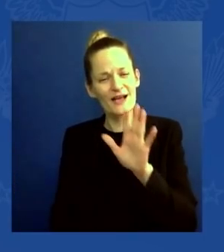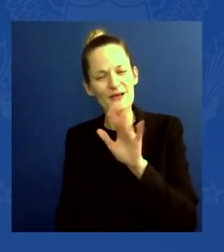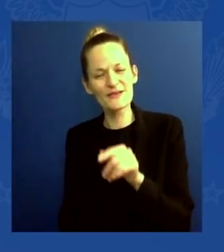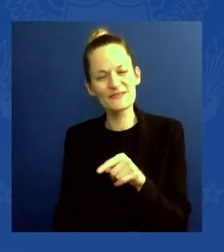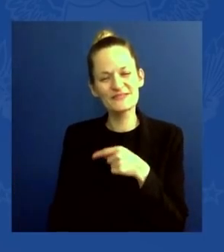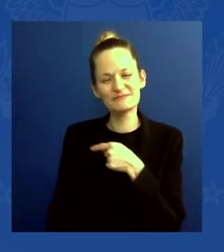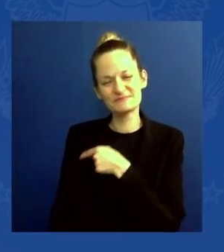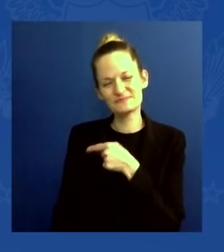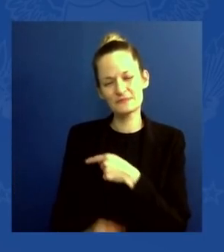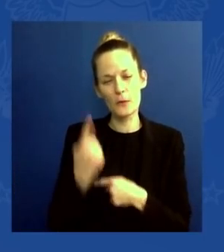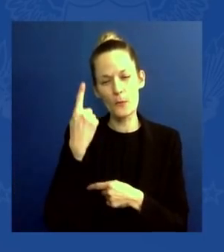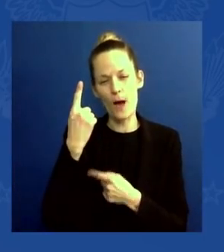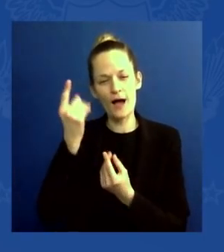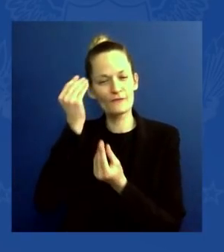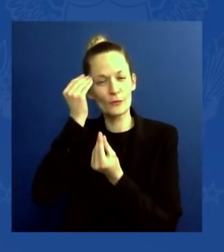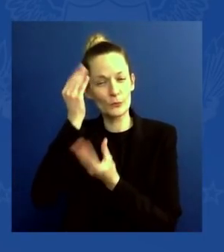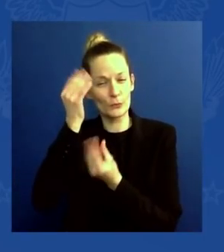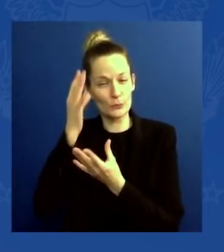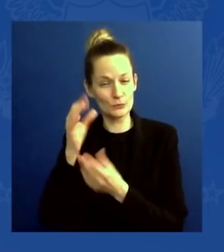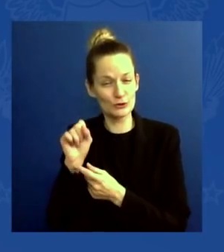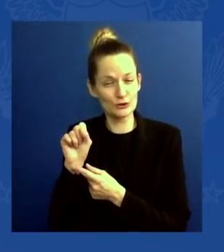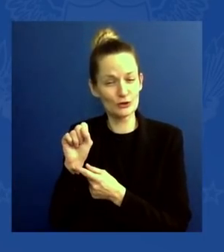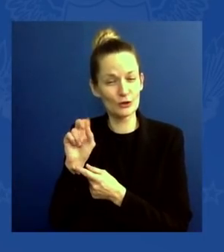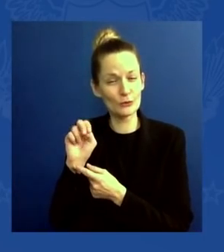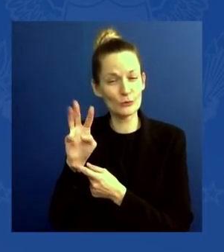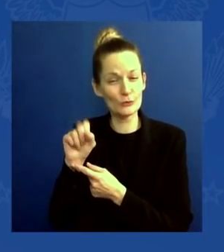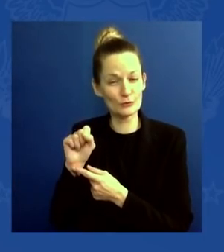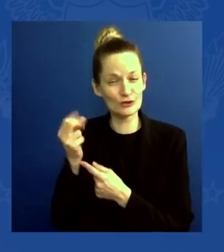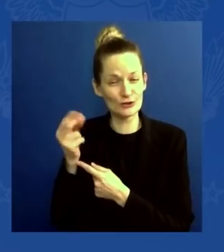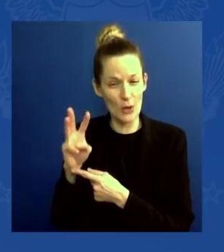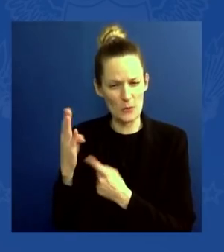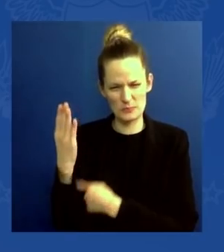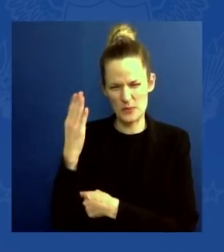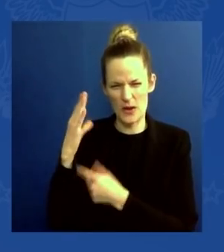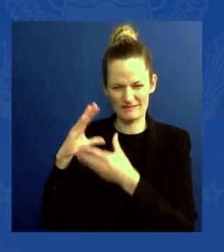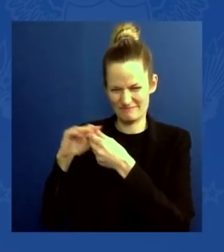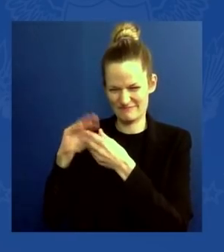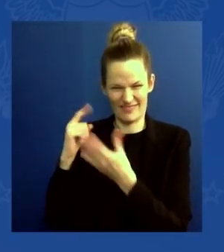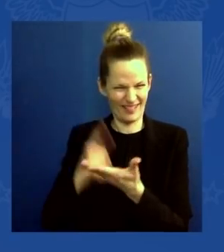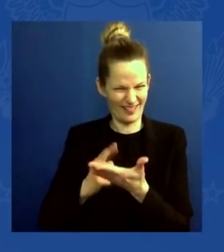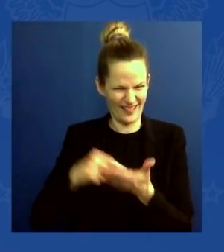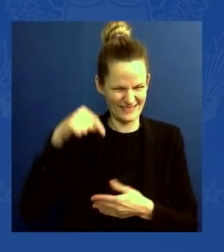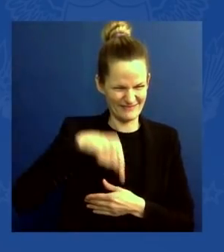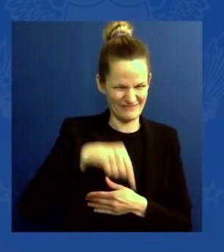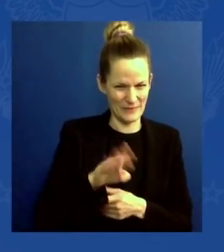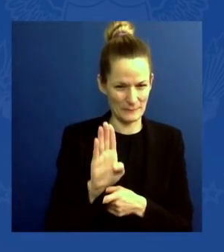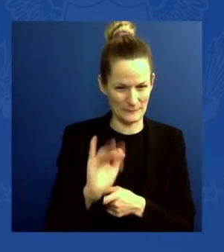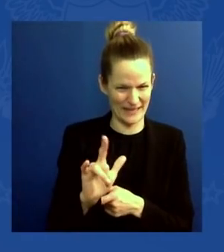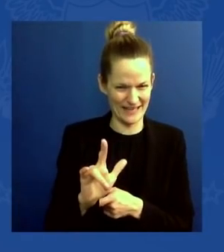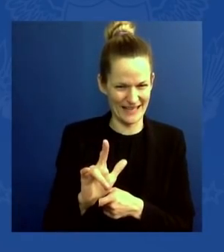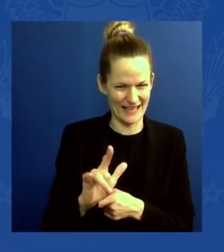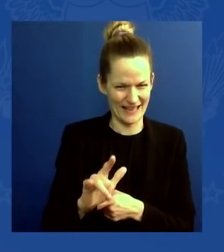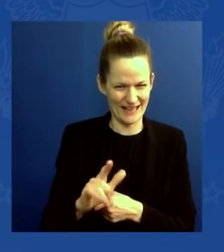You all know it. You're all pros. You cover it. The American people have made clear one overwhelming thing,